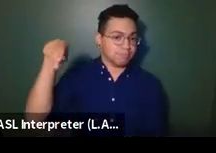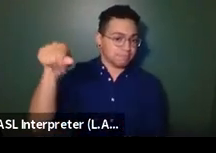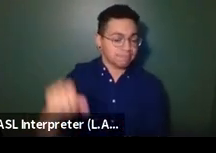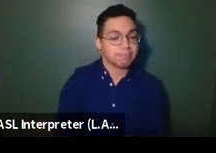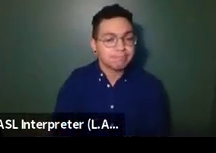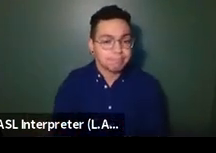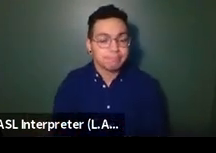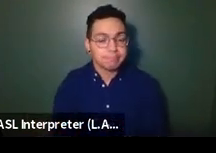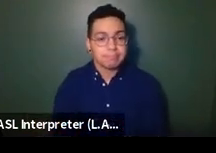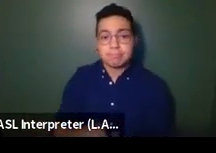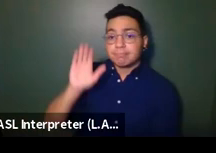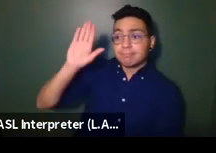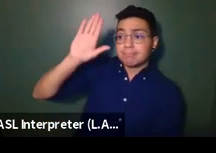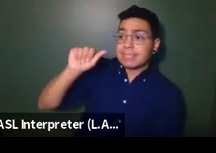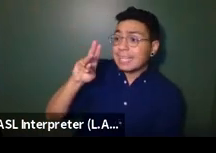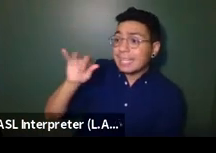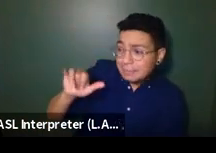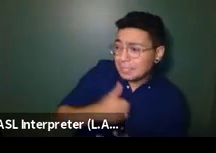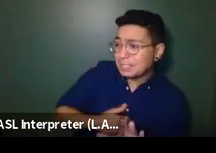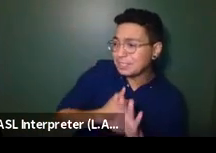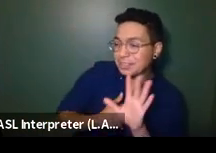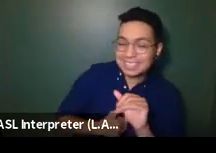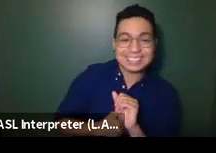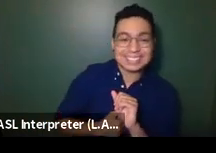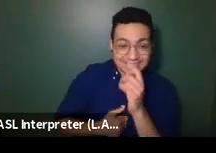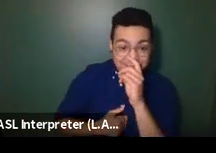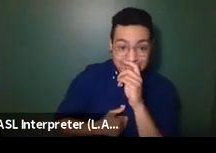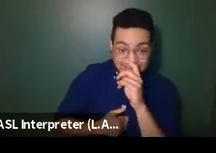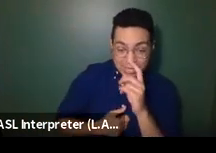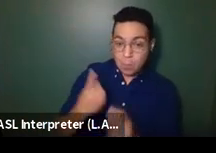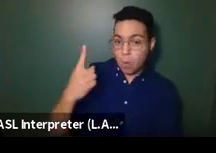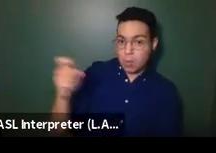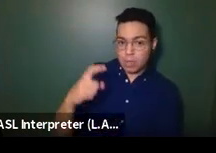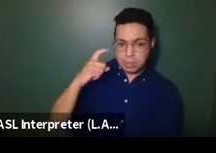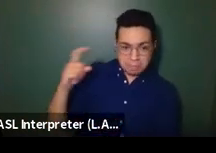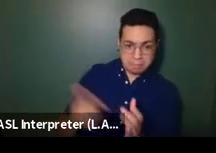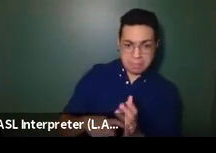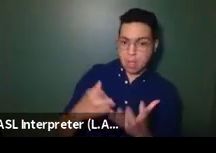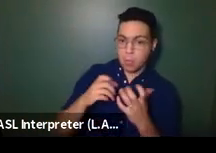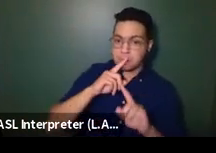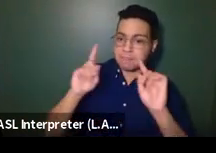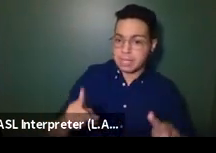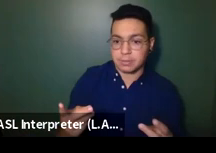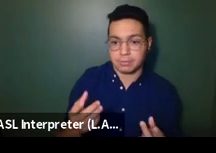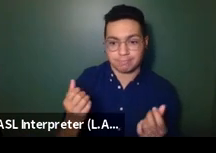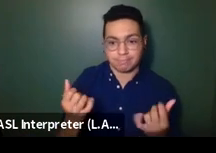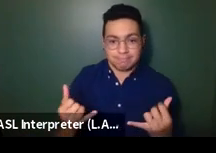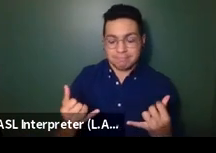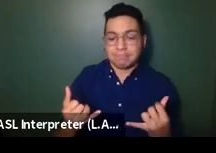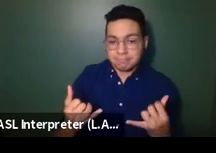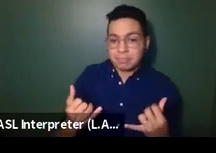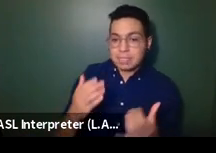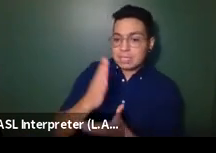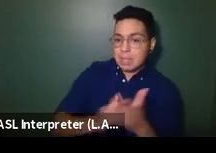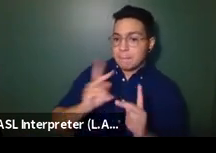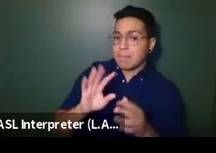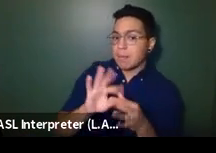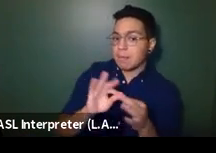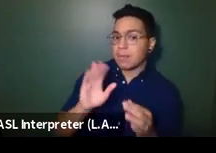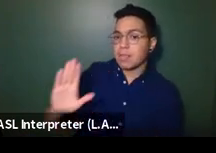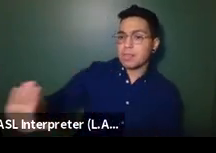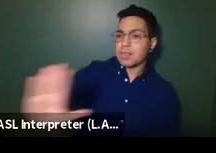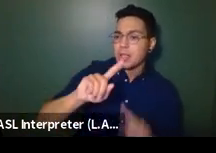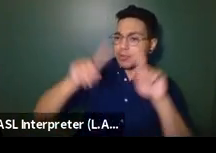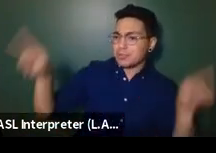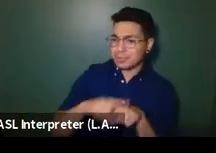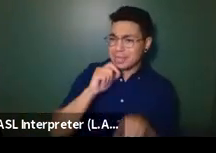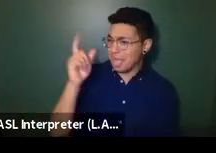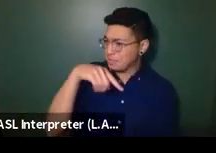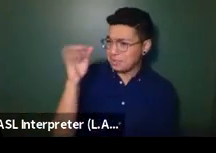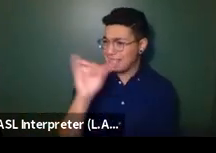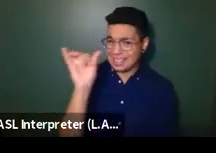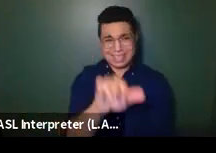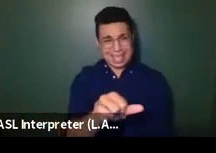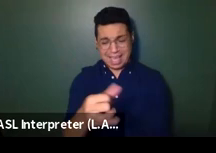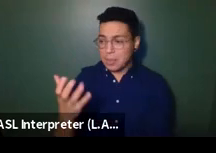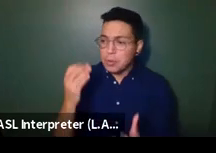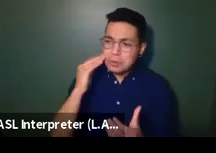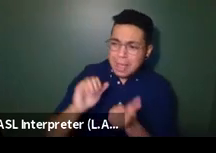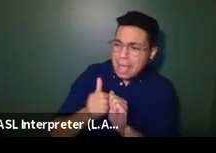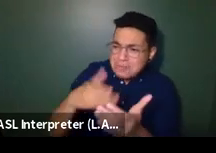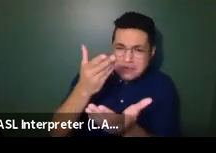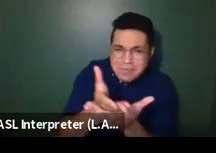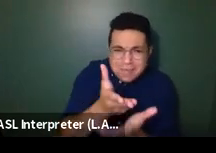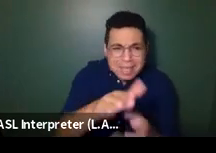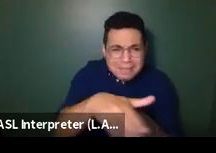Katherine Livick - ESD 112: Amy, you I'm sorry I there's a question that I wanted to jump in with a couple of people have said that their screen doesn't look like this. And they want to know how you got there. I wasn't sure if that was sandbox related